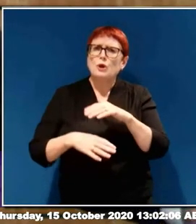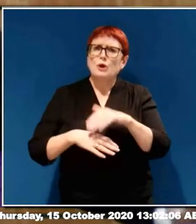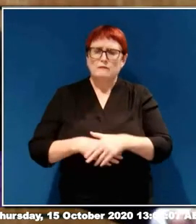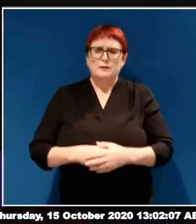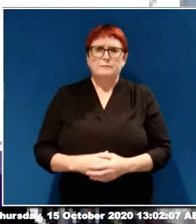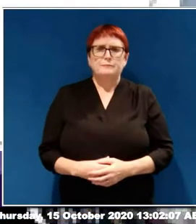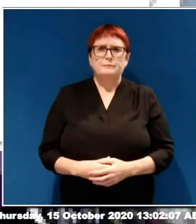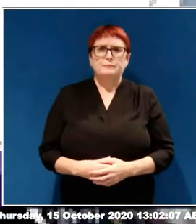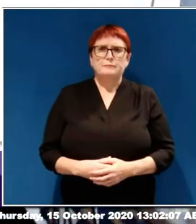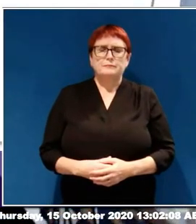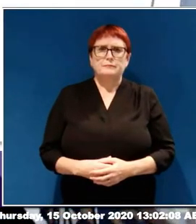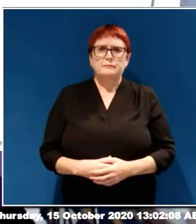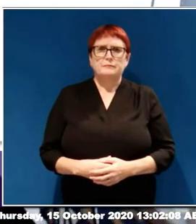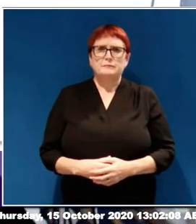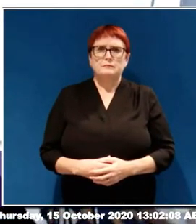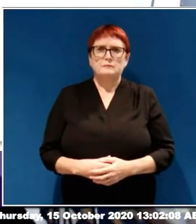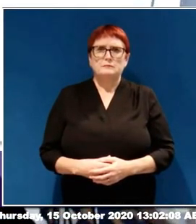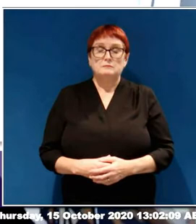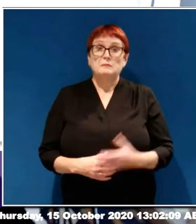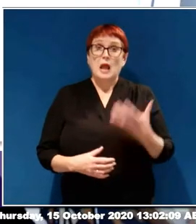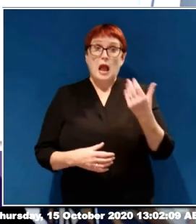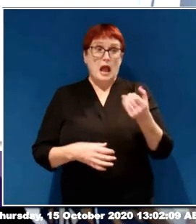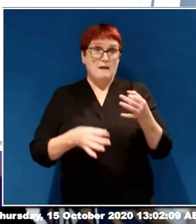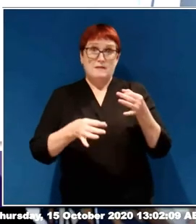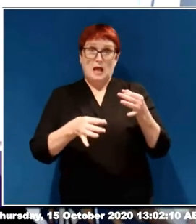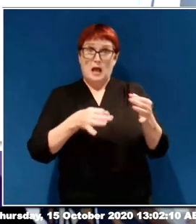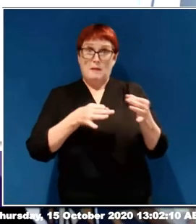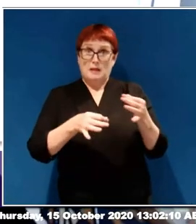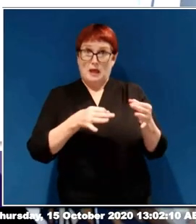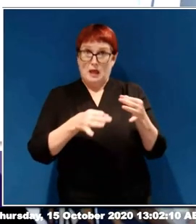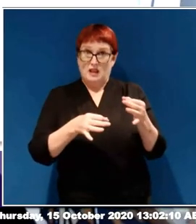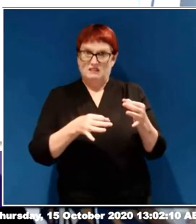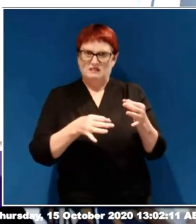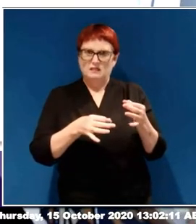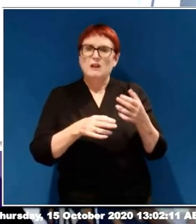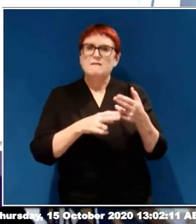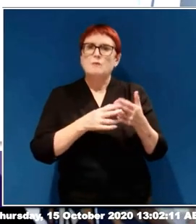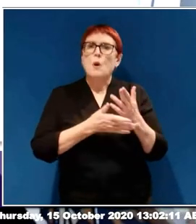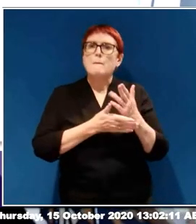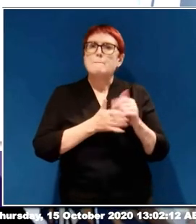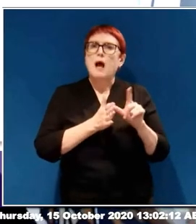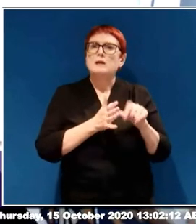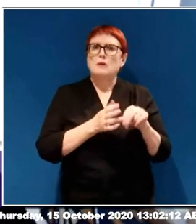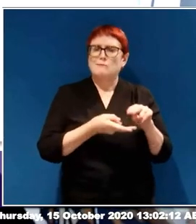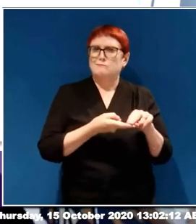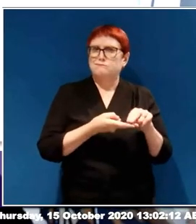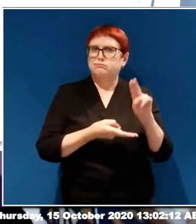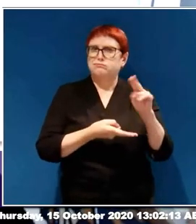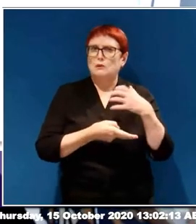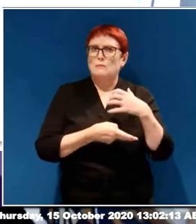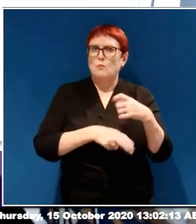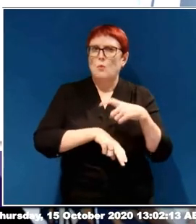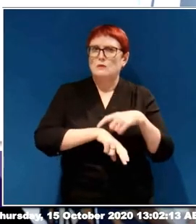children's time from part-time and it's not - there's no action on that plan,